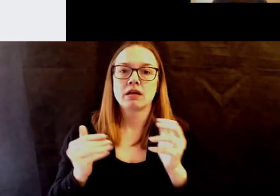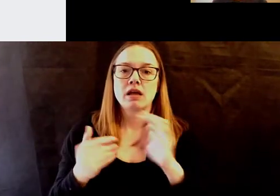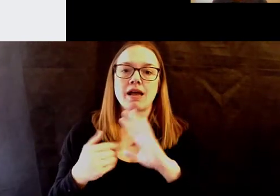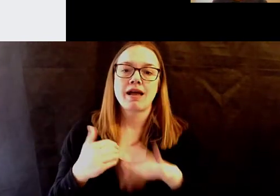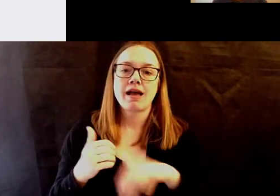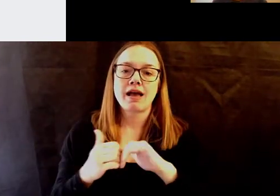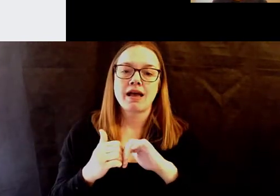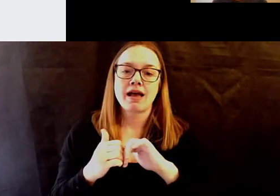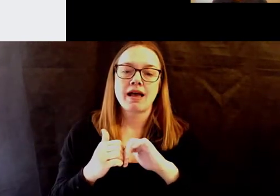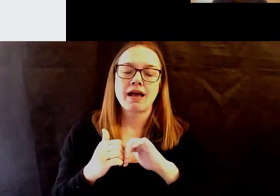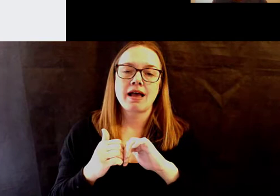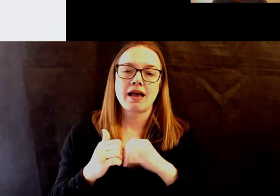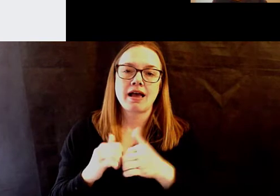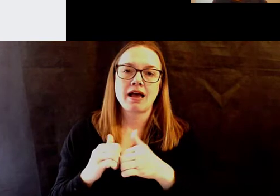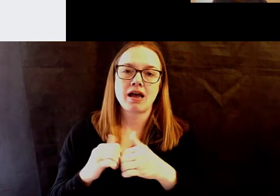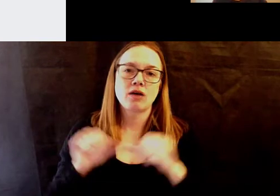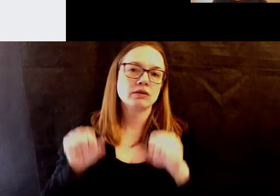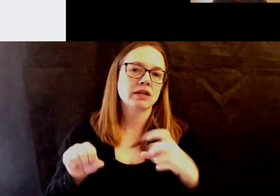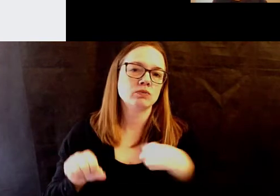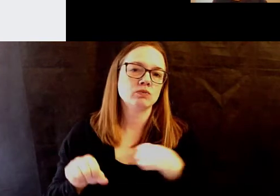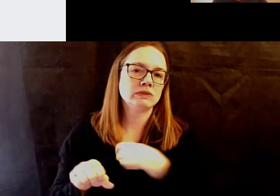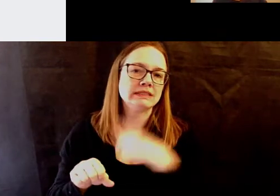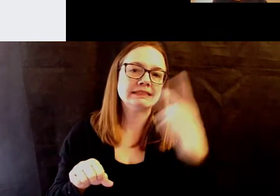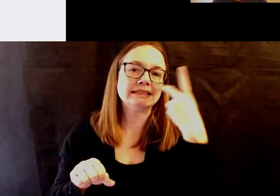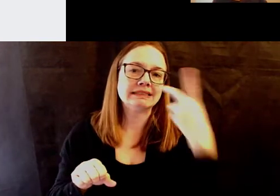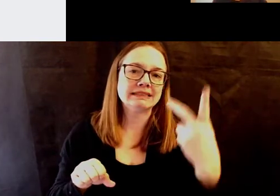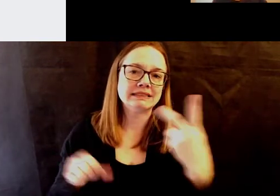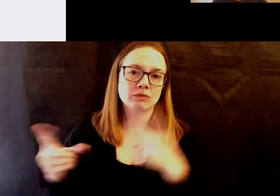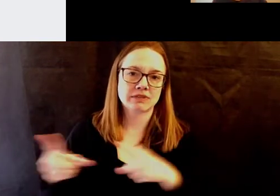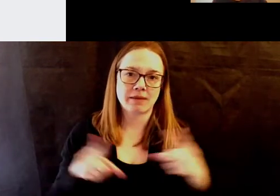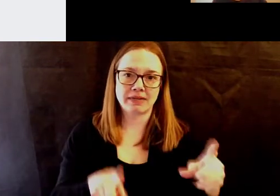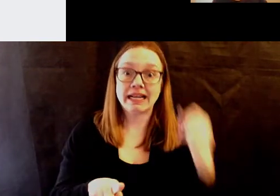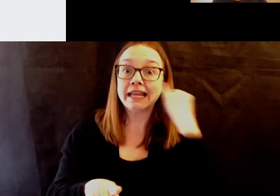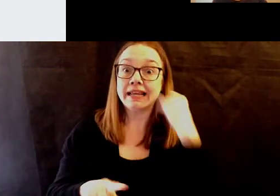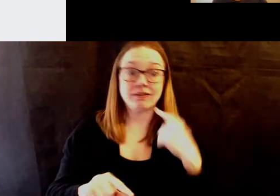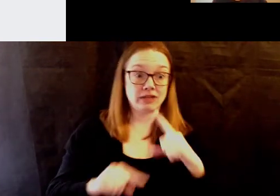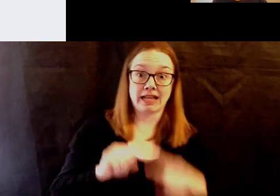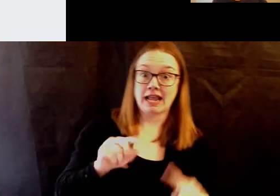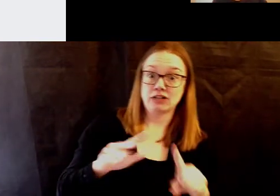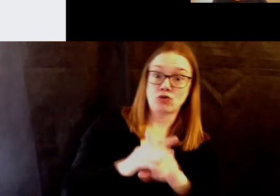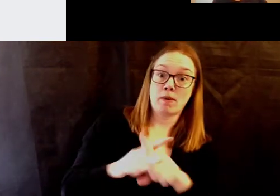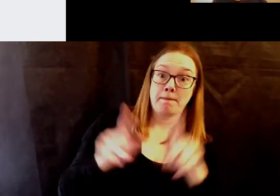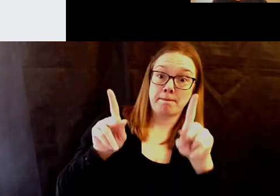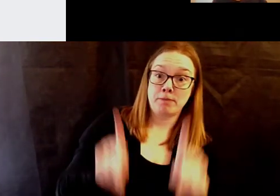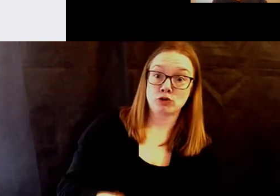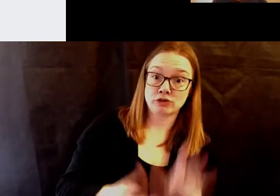where we can see what's happening, even if we can't be there in person?